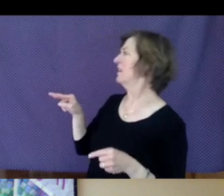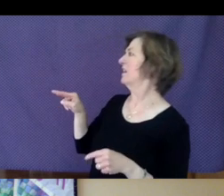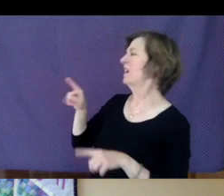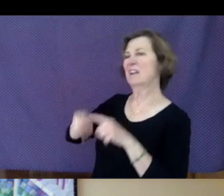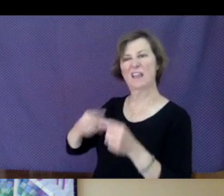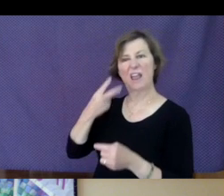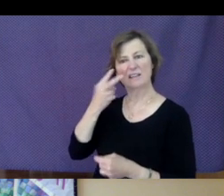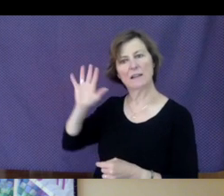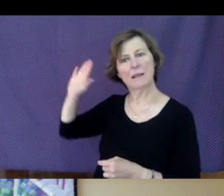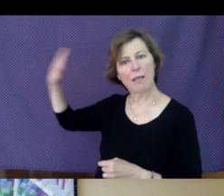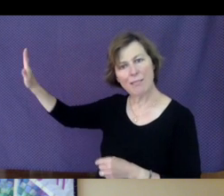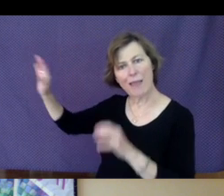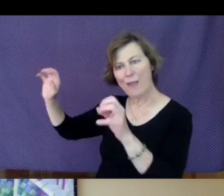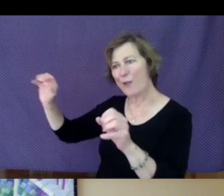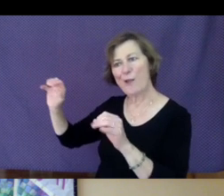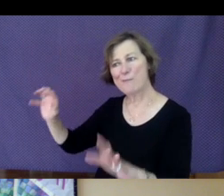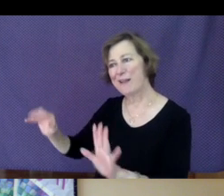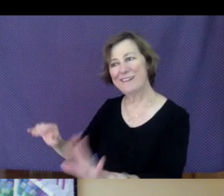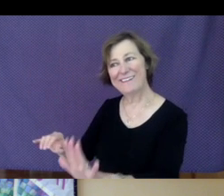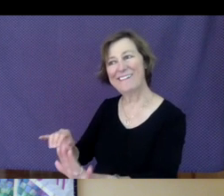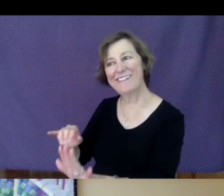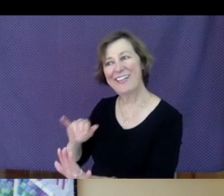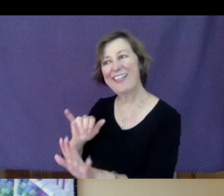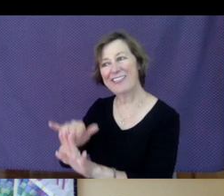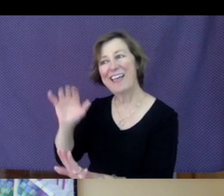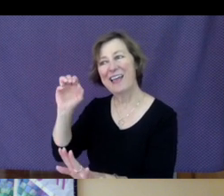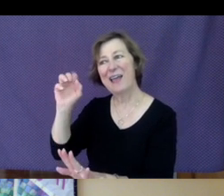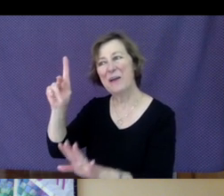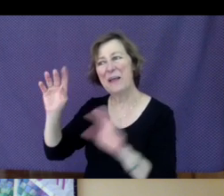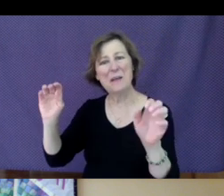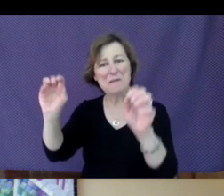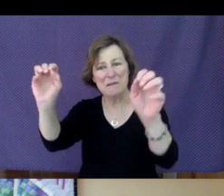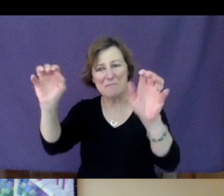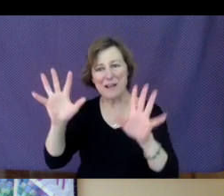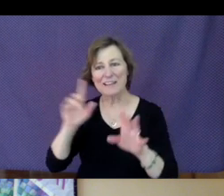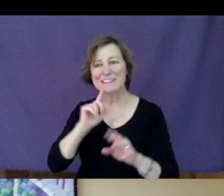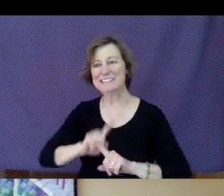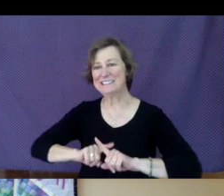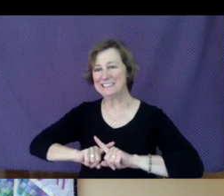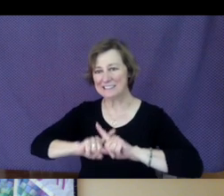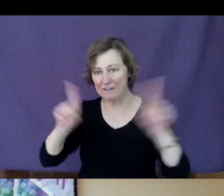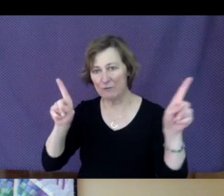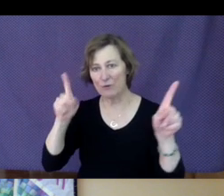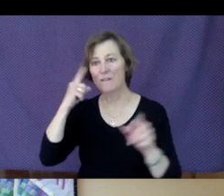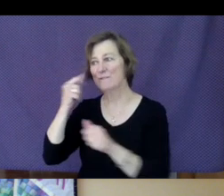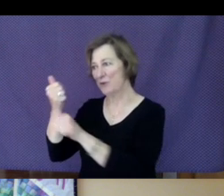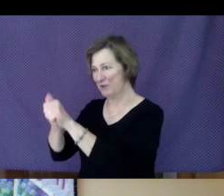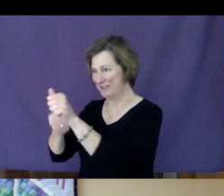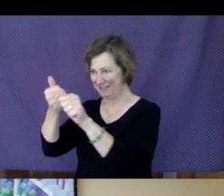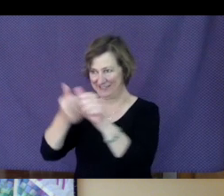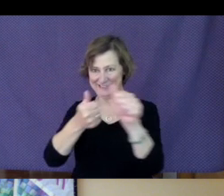That's okay Magic is different for each person That doesn't mean it isn't real